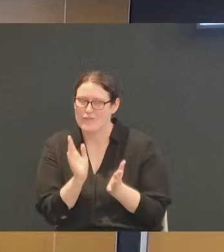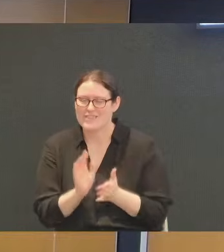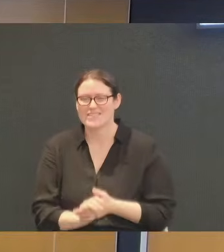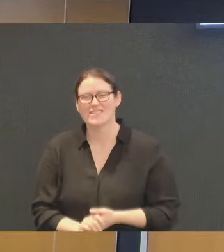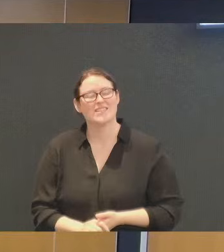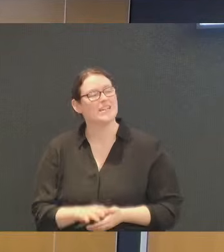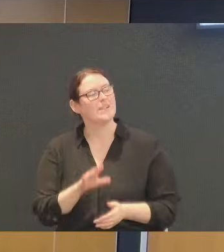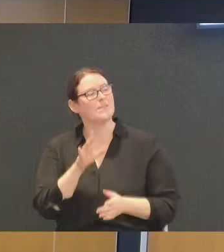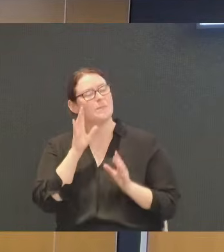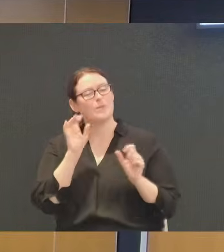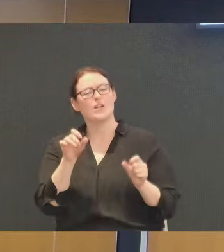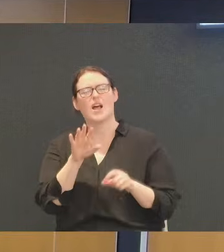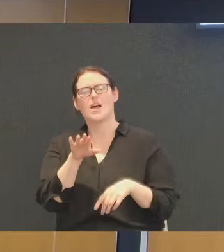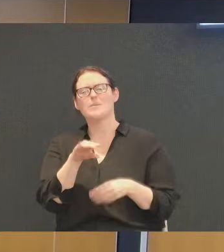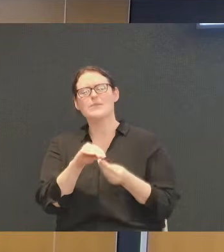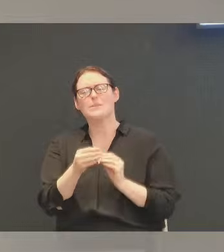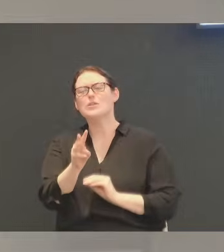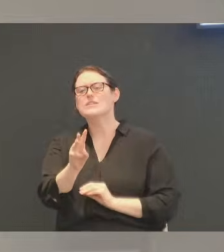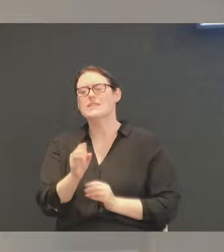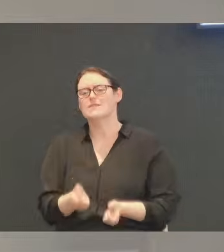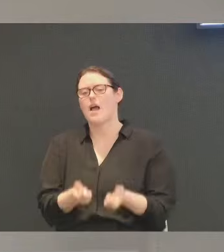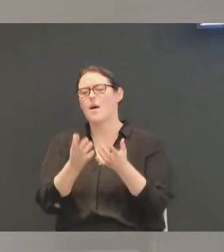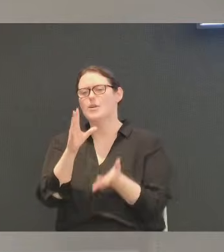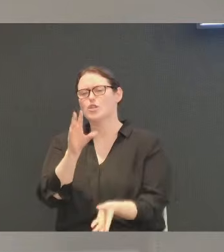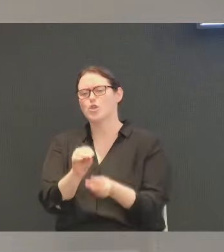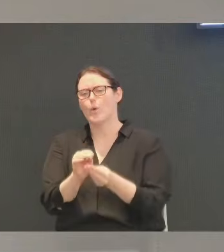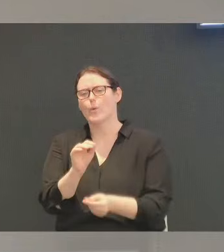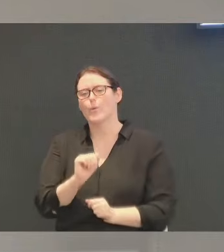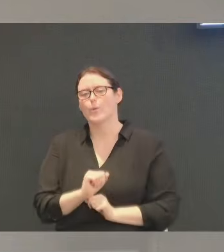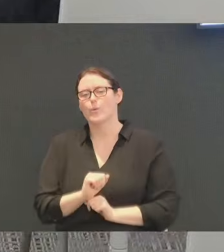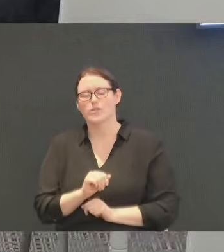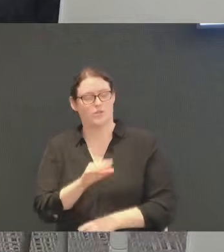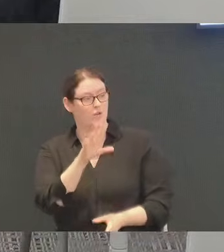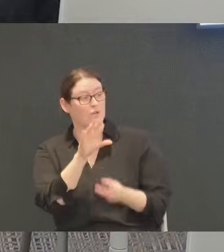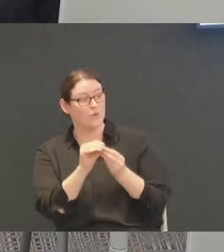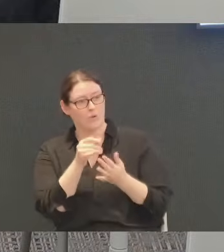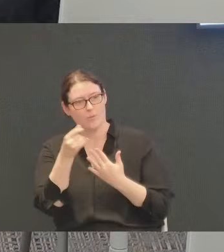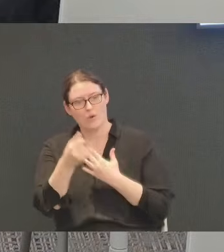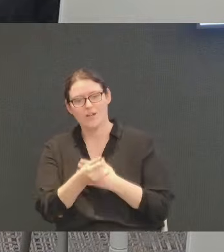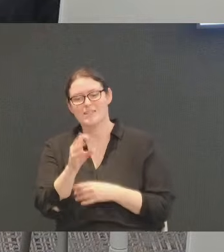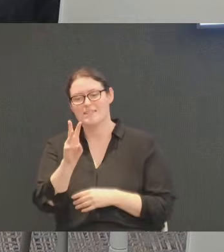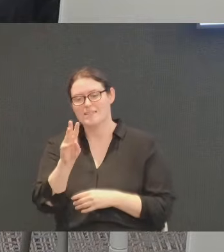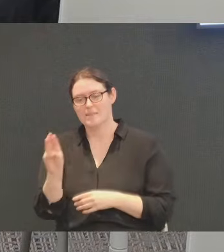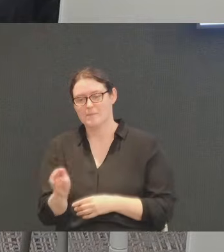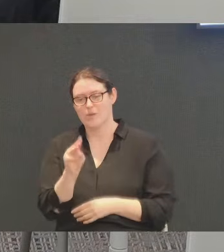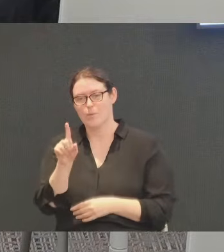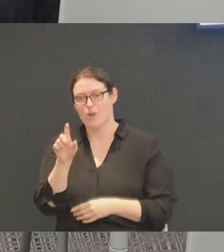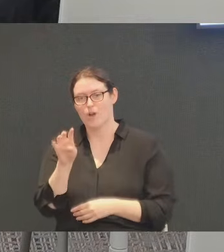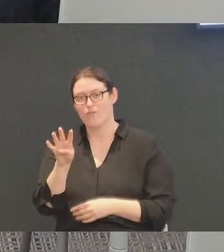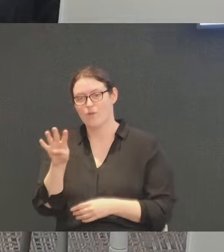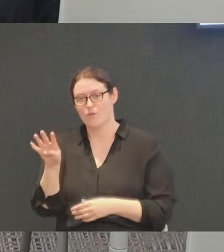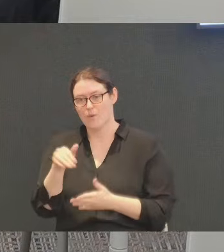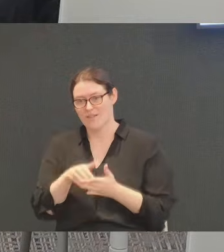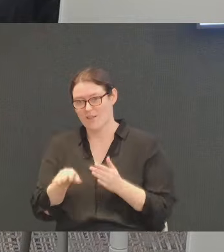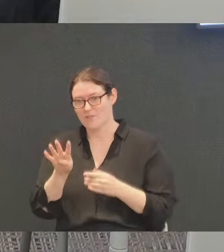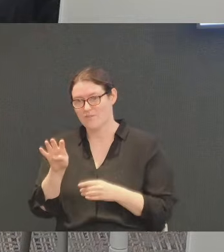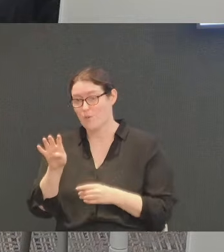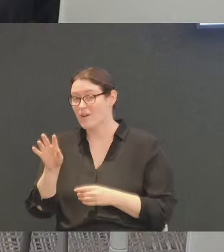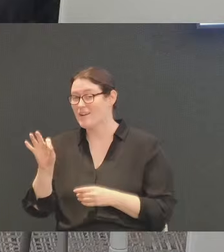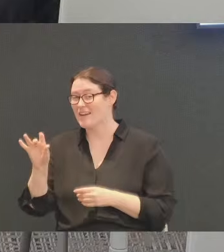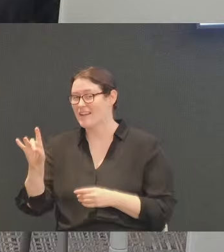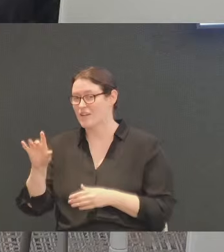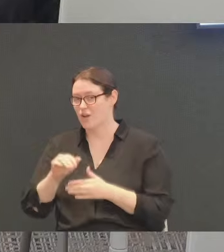Eric, item six. How much is the total project? The total project is $6,144,498.